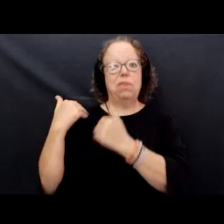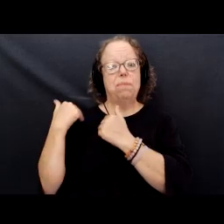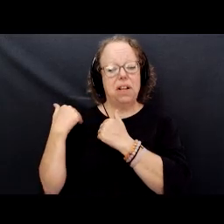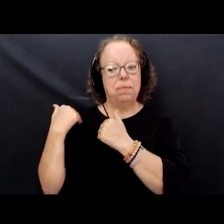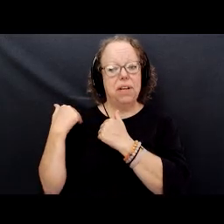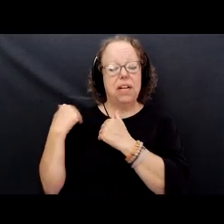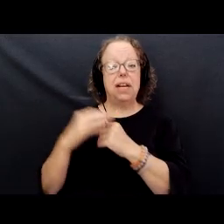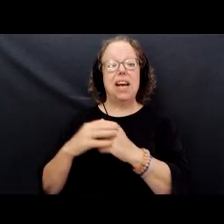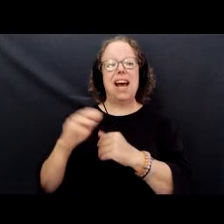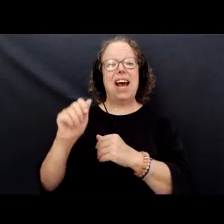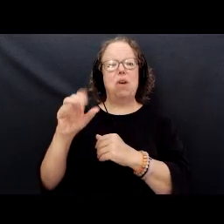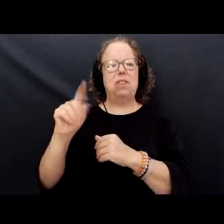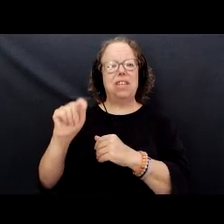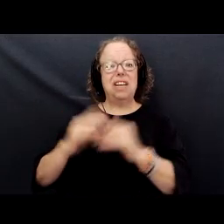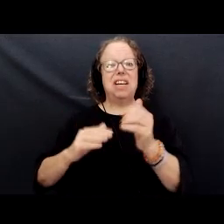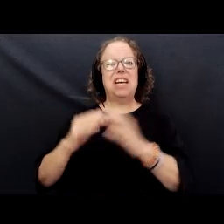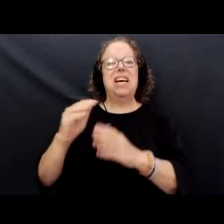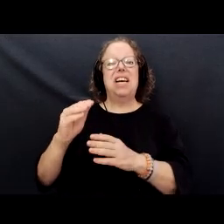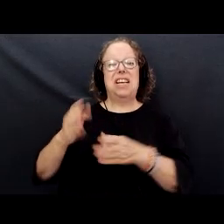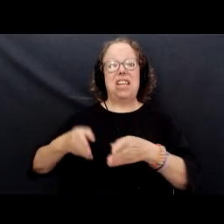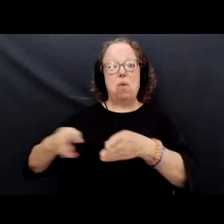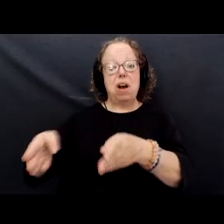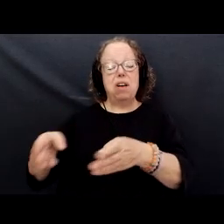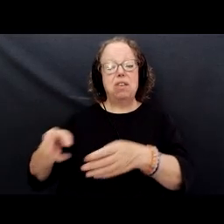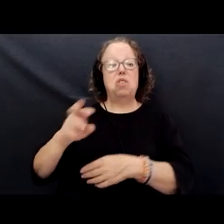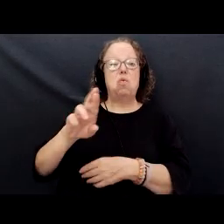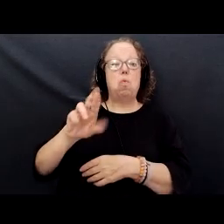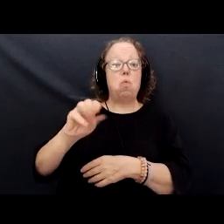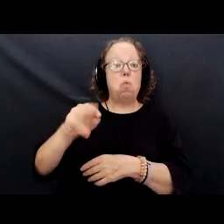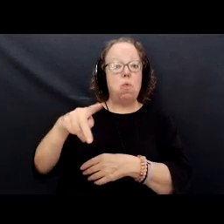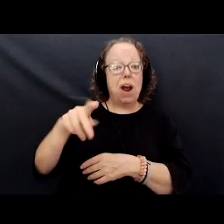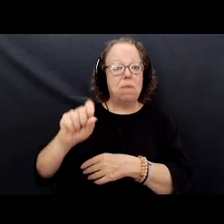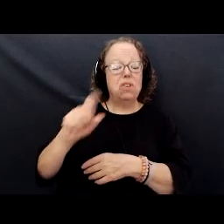AOT constructs sidewalks and curb ramps as part of larger transportation projects.